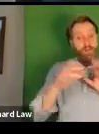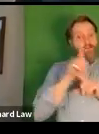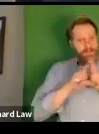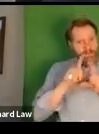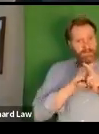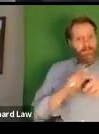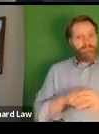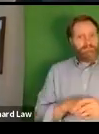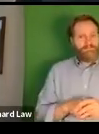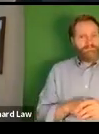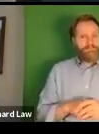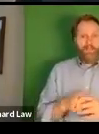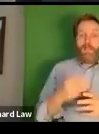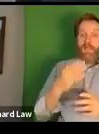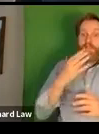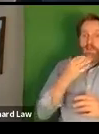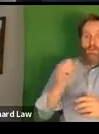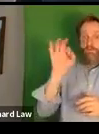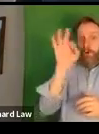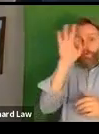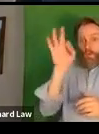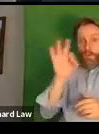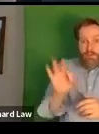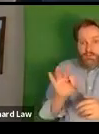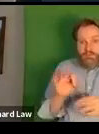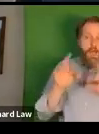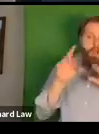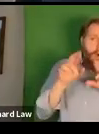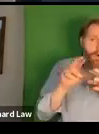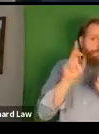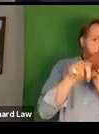submitting your questions I hope you've got some answers and clearly we will be